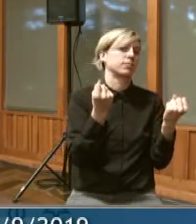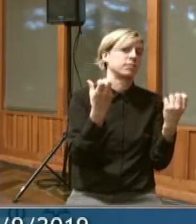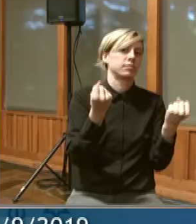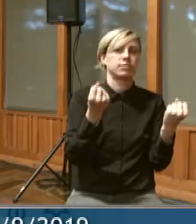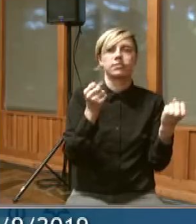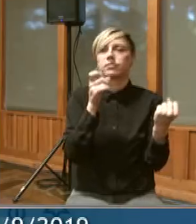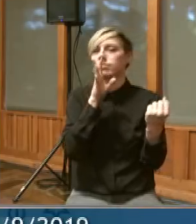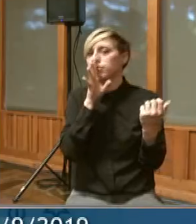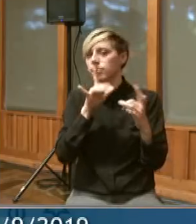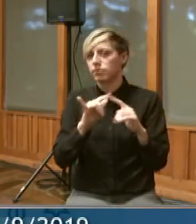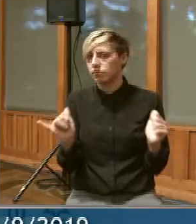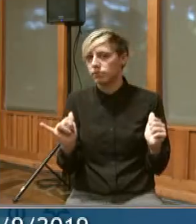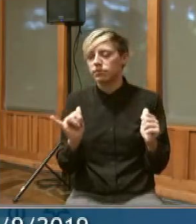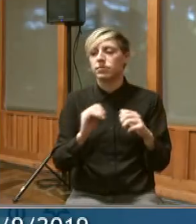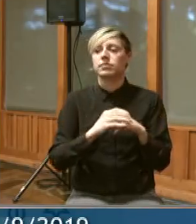WHO WILL BE USING SIMULTANEOUS INTERPRETATION, AND ANY OTHER